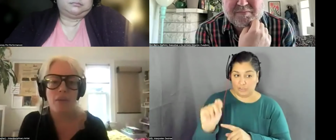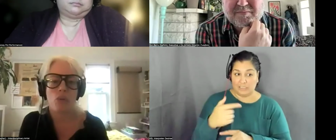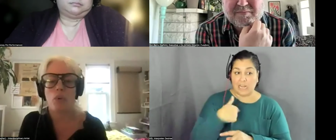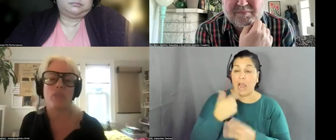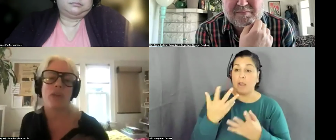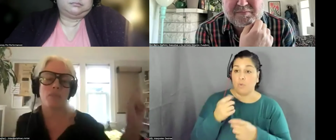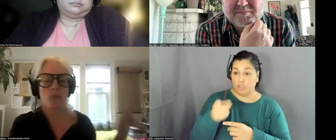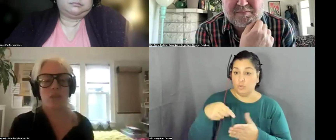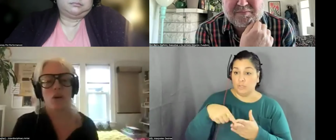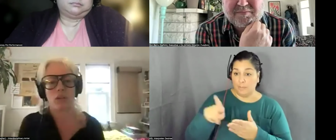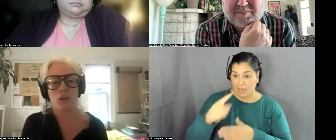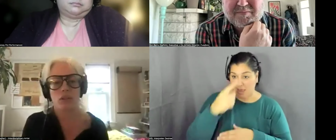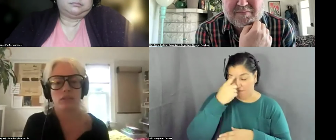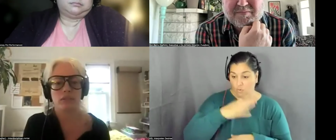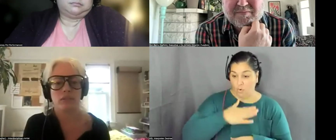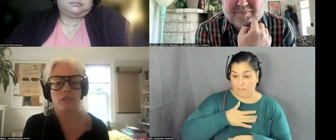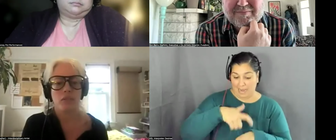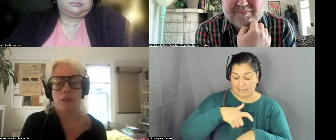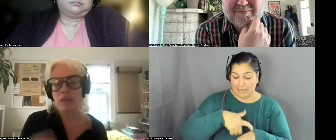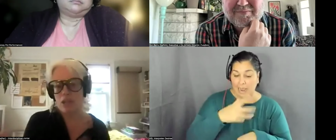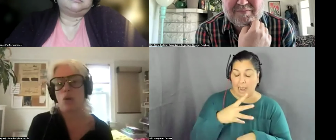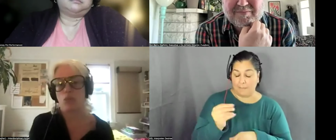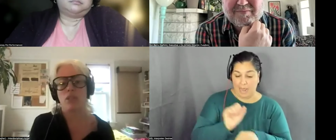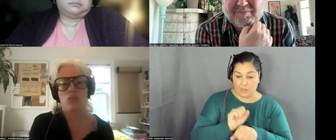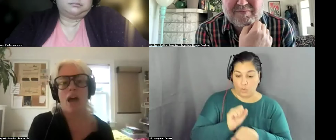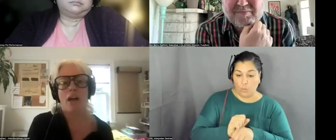and the work that I'm doing in Holyoke, because I know you can do that.